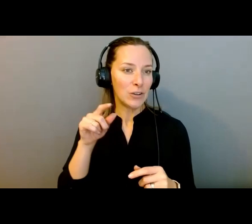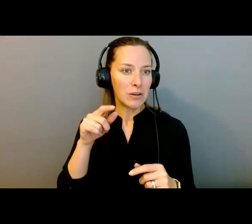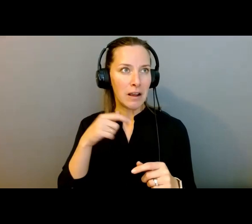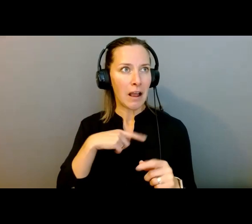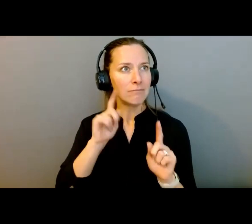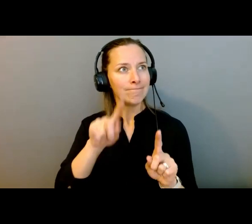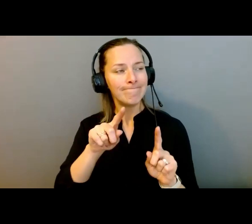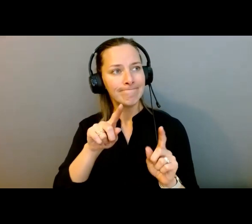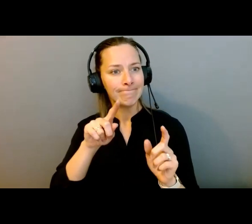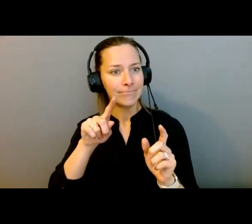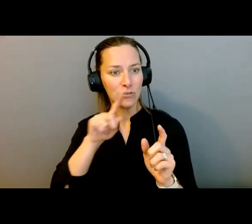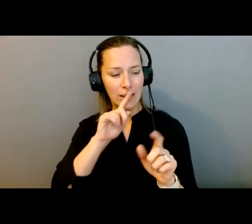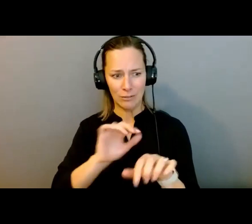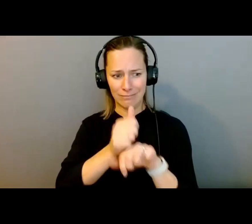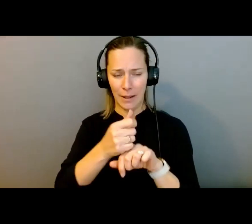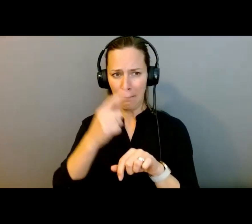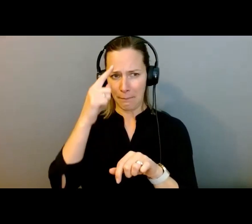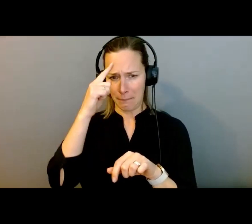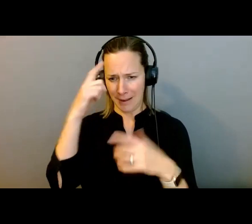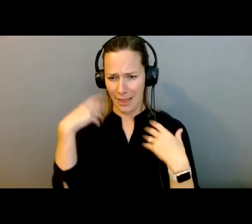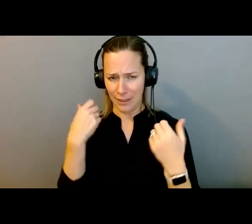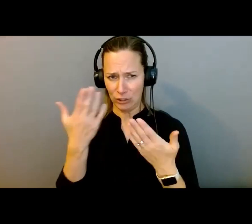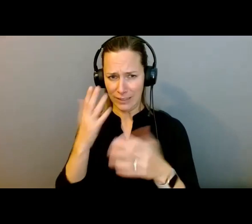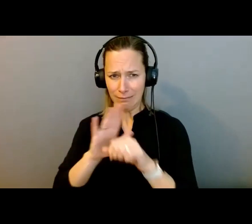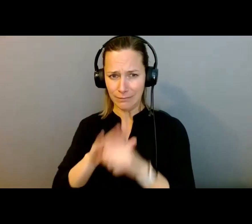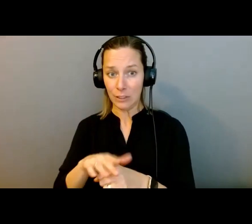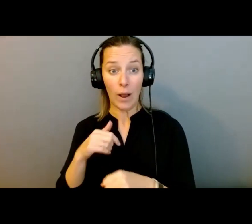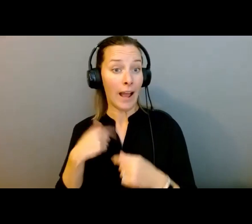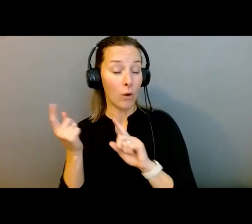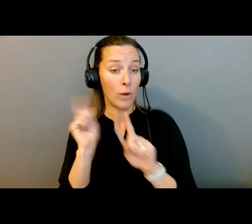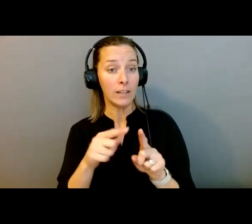oppressive mental health service. I went and I was handing out articles that showed that this